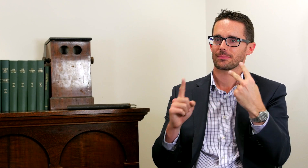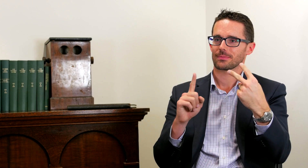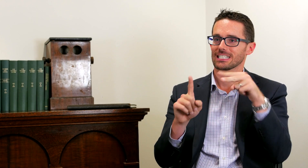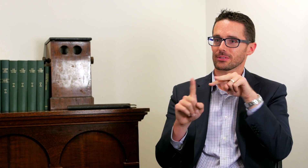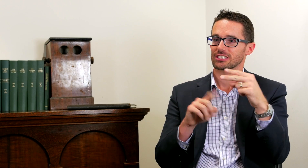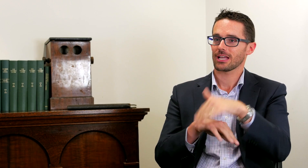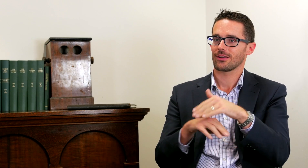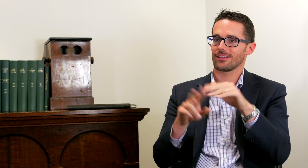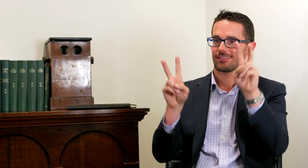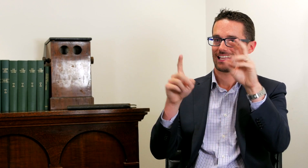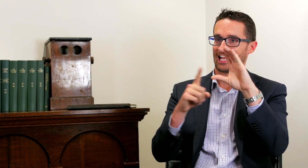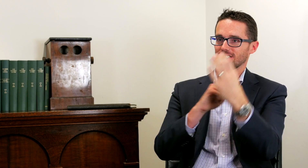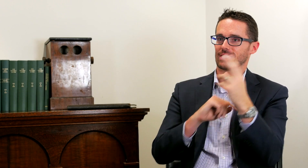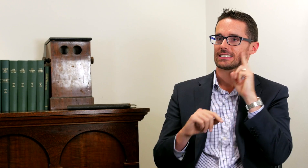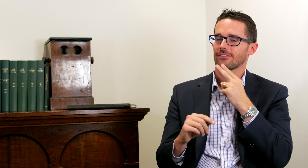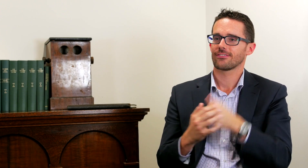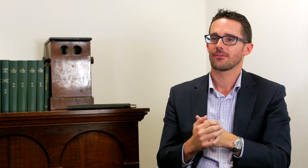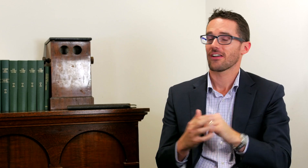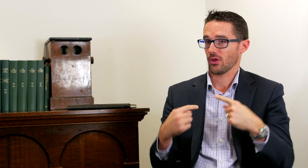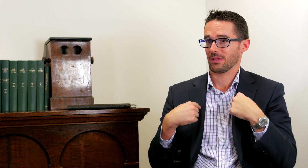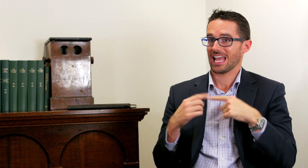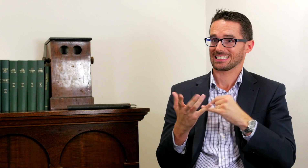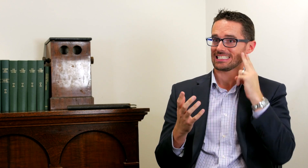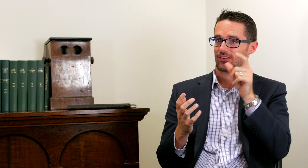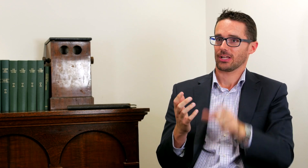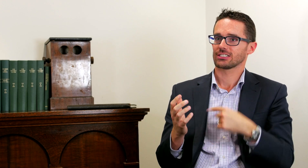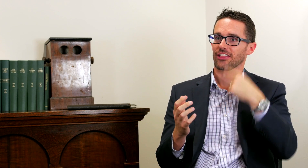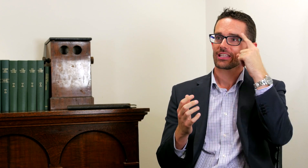I think a lot of people have different perceptions about what 'culturally deaf' means,